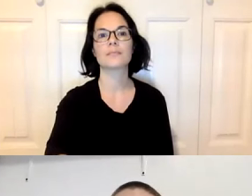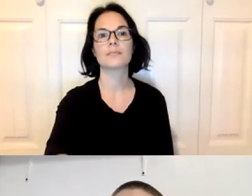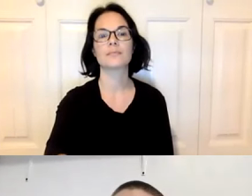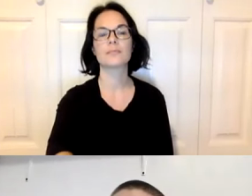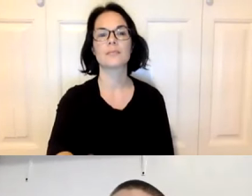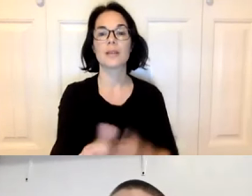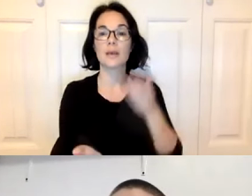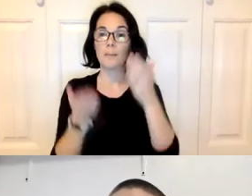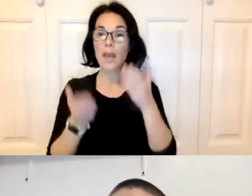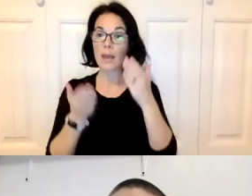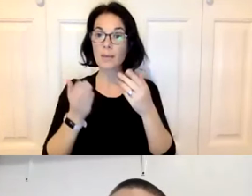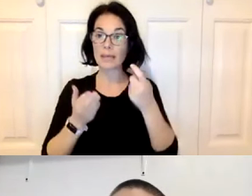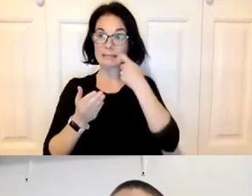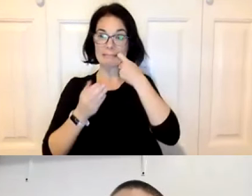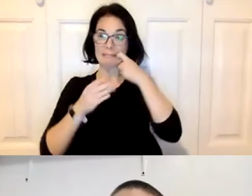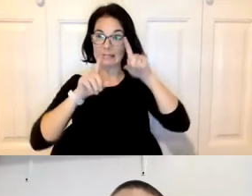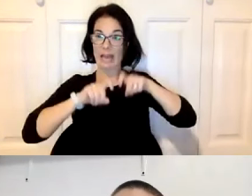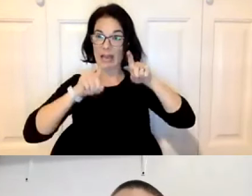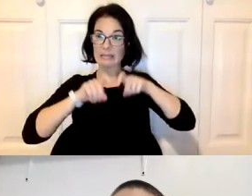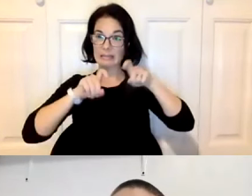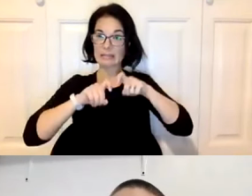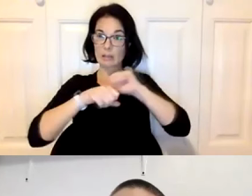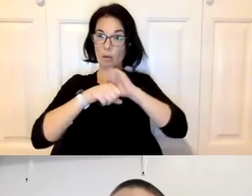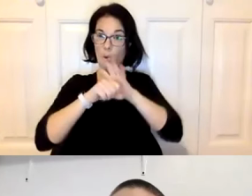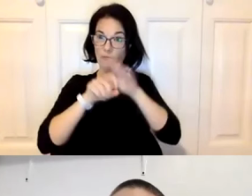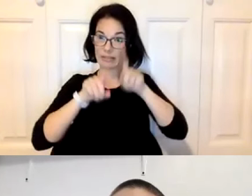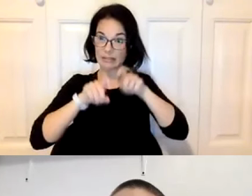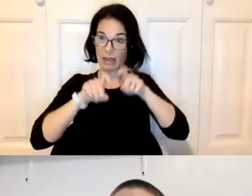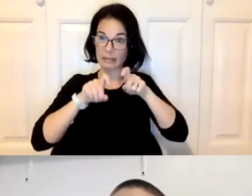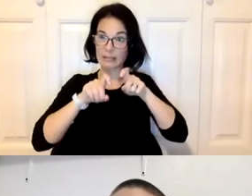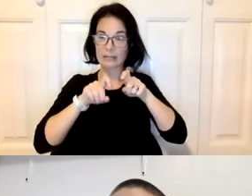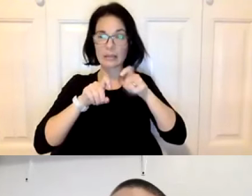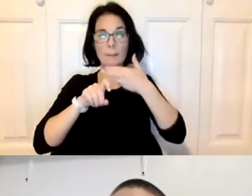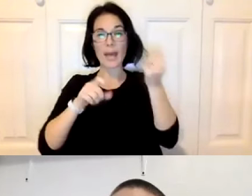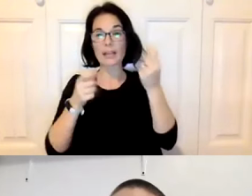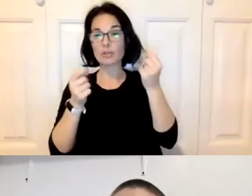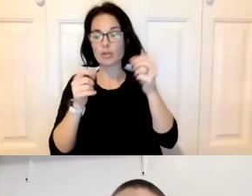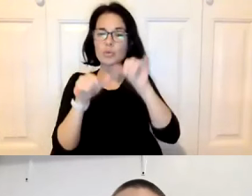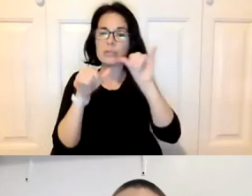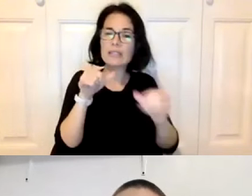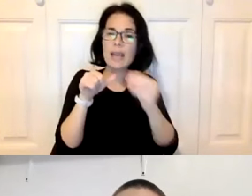are encouraged to stay home or in a location where you can safely isolate yourself from others.